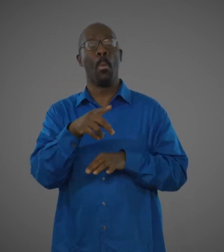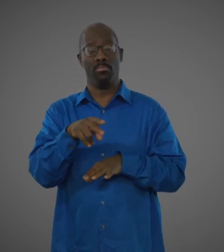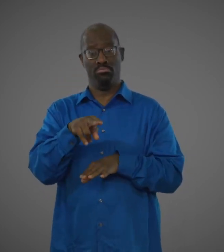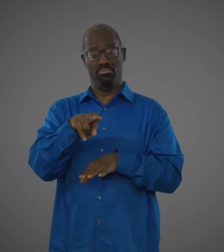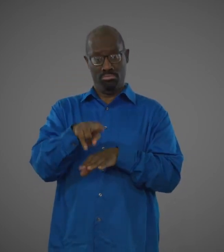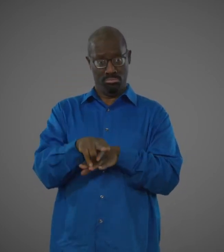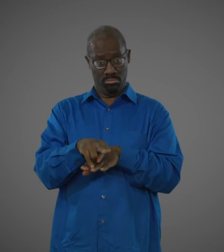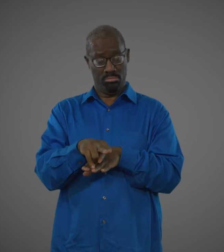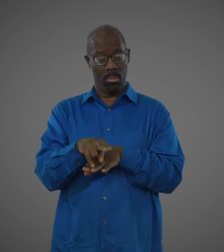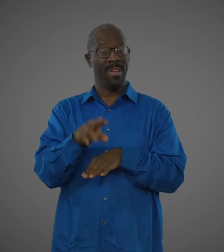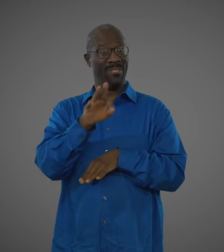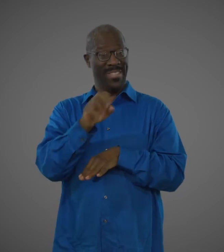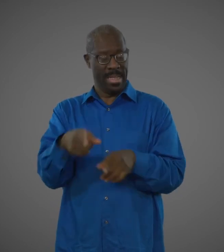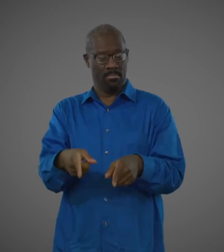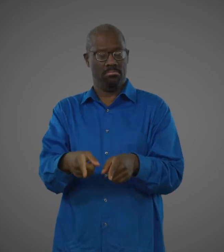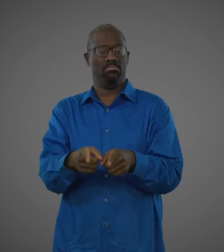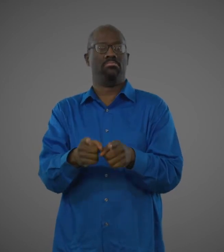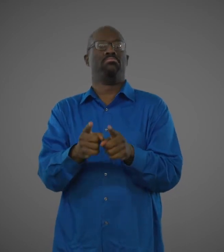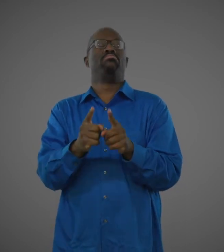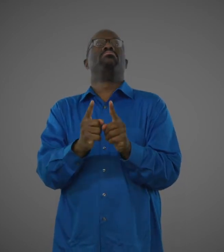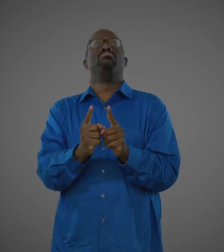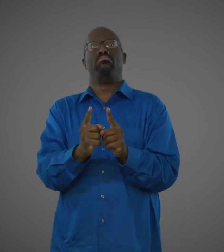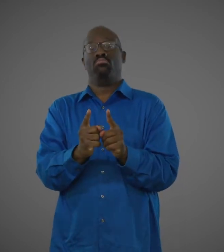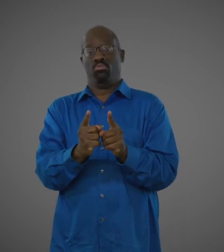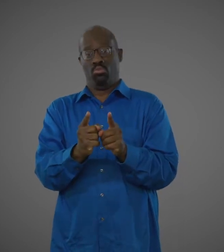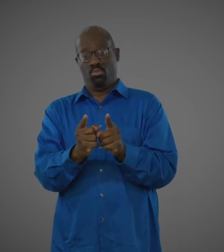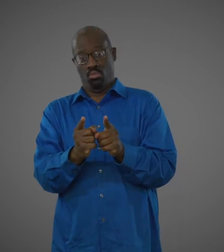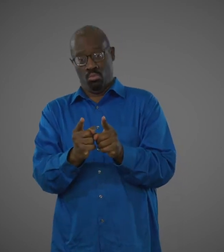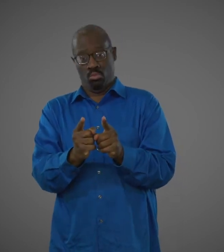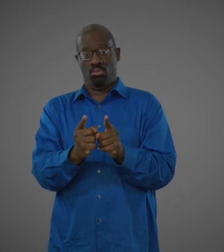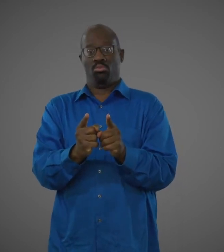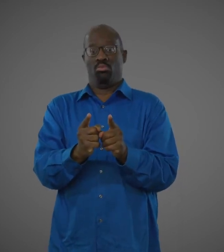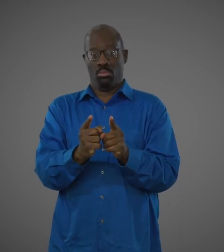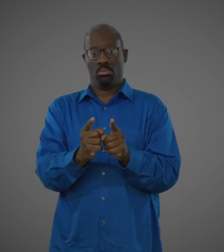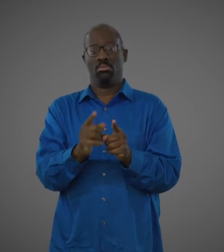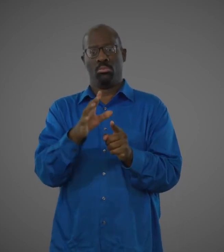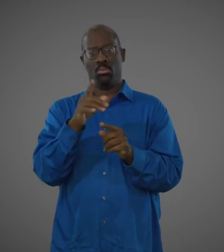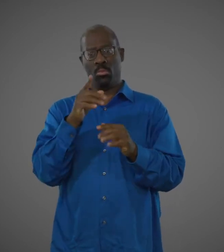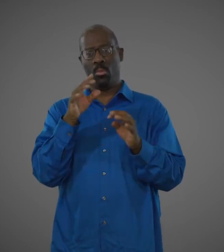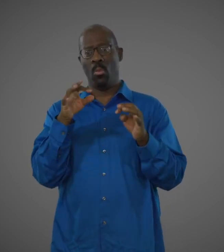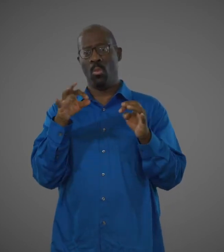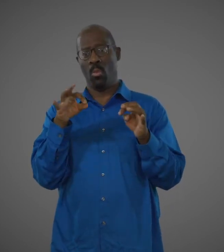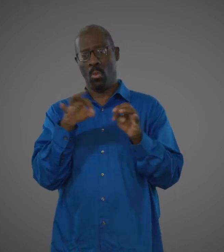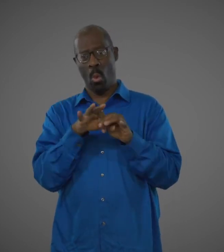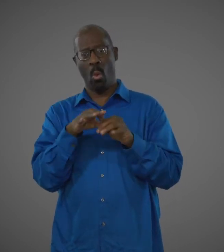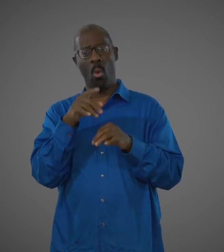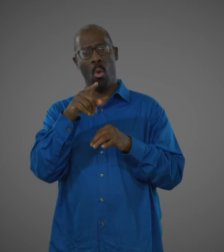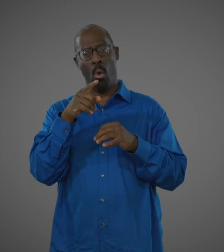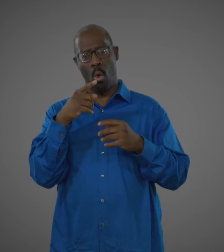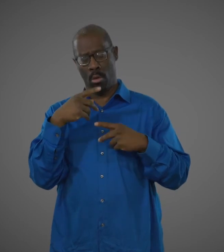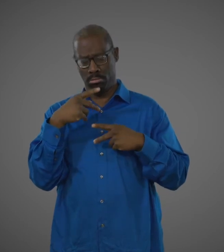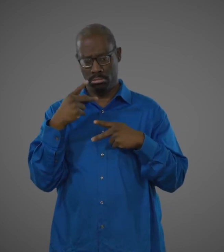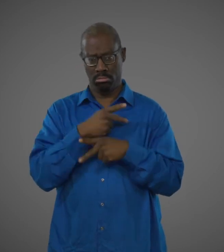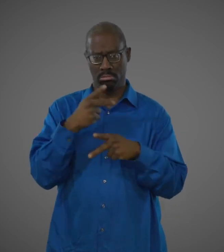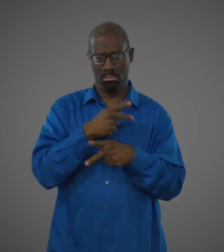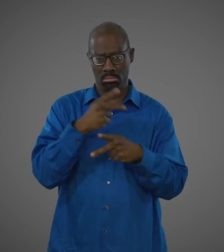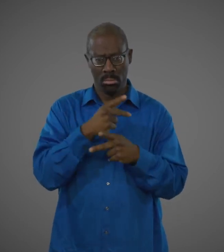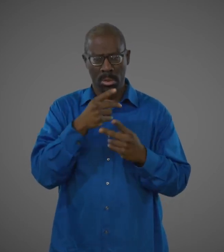It's important to sit with your feet elevated above your waist or chest.